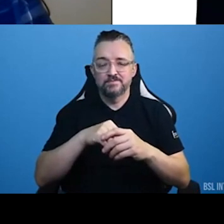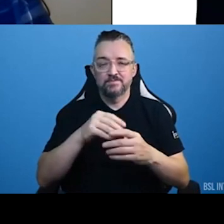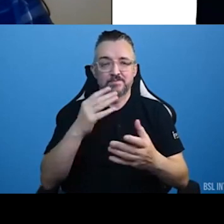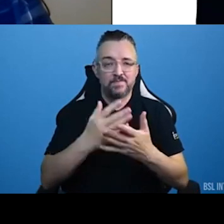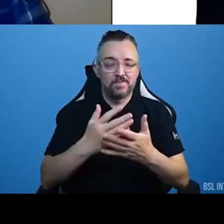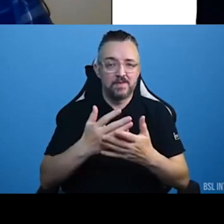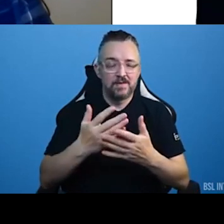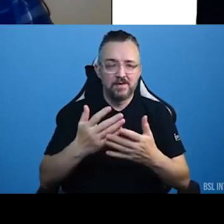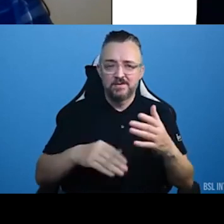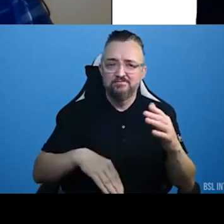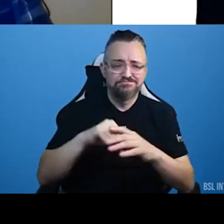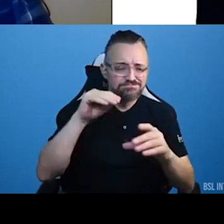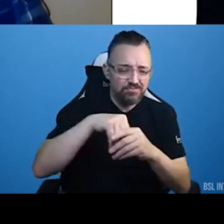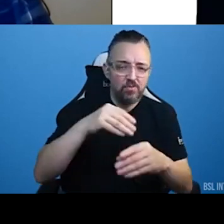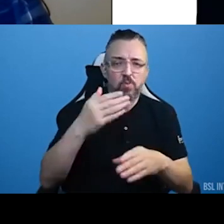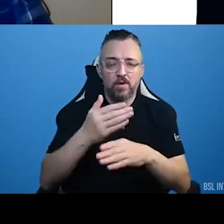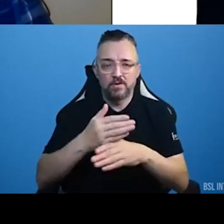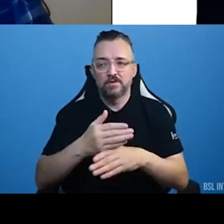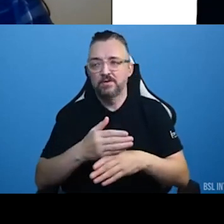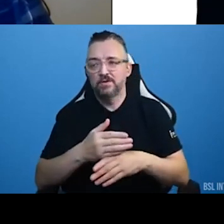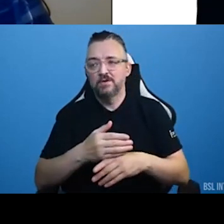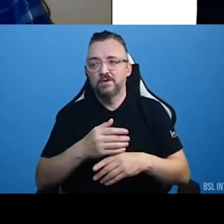in the work you're now working on at Collective.